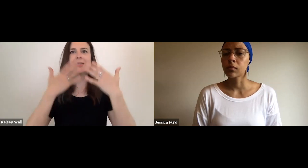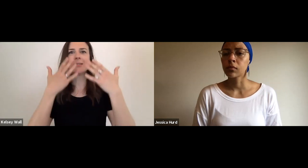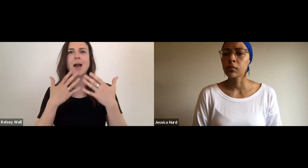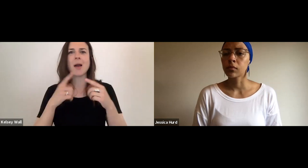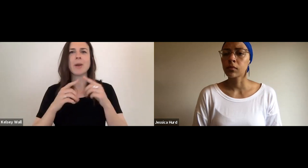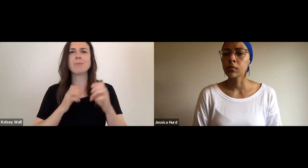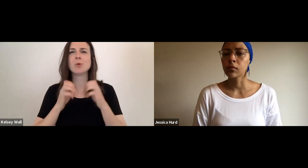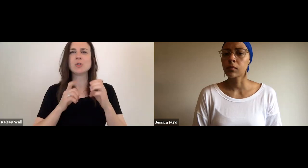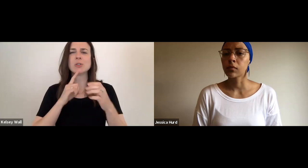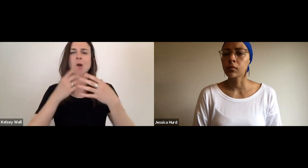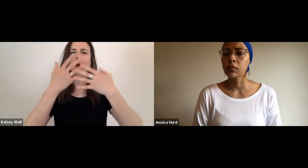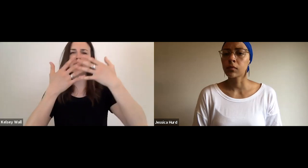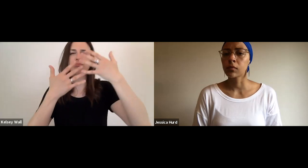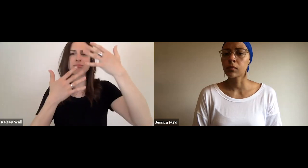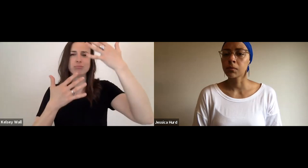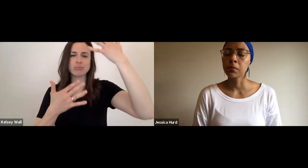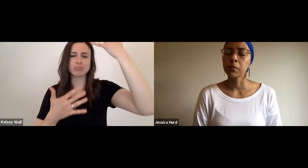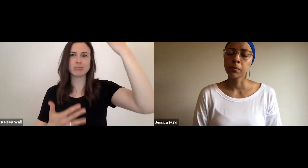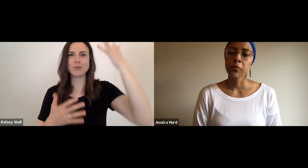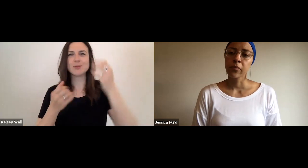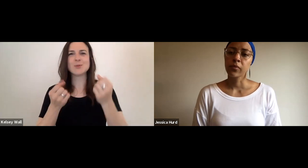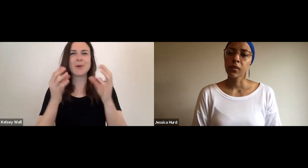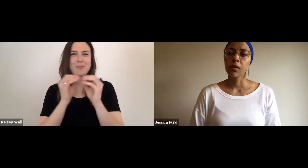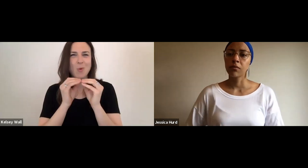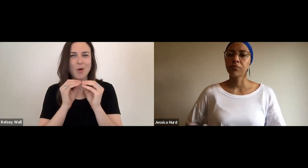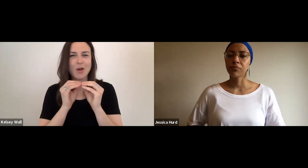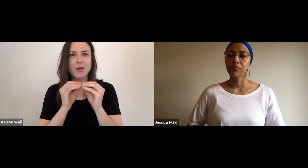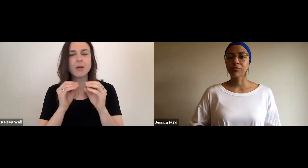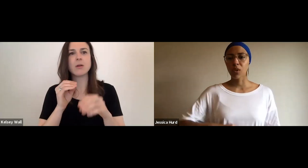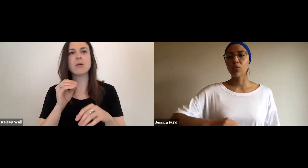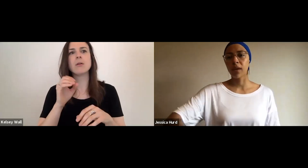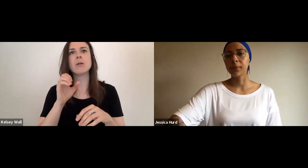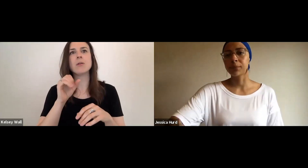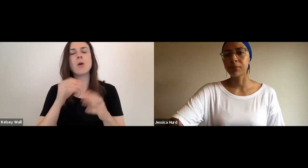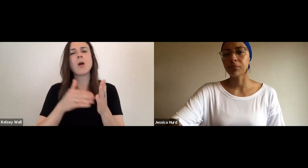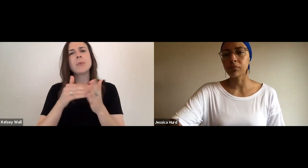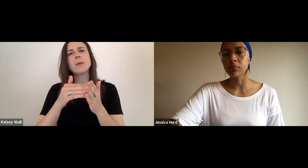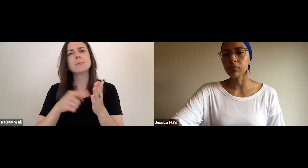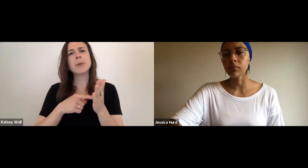Sometimes we have issues with grief and sadness and all of these things that come up that we think that's one emotion,